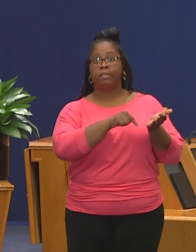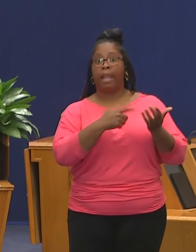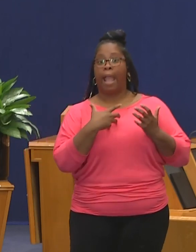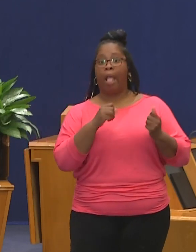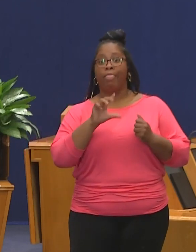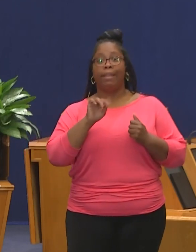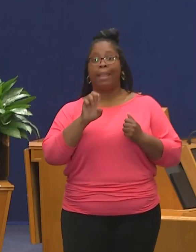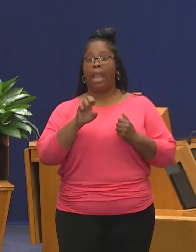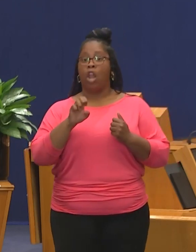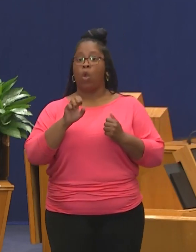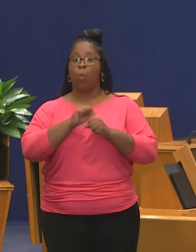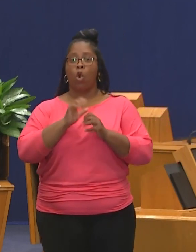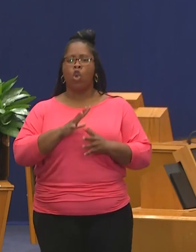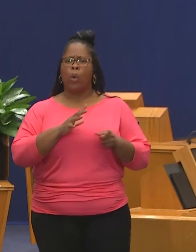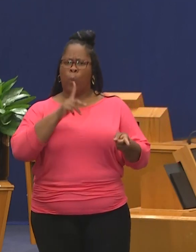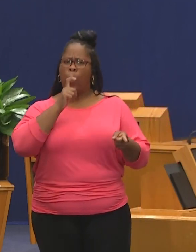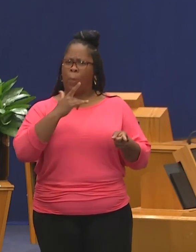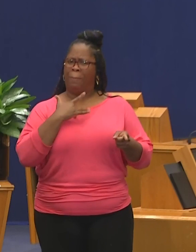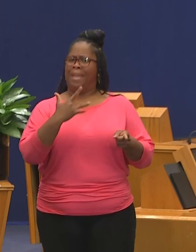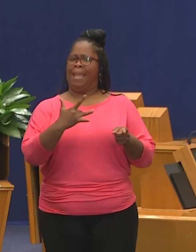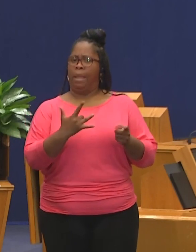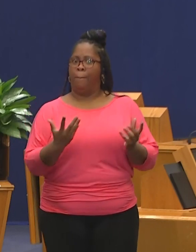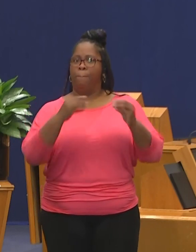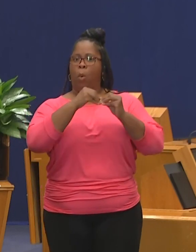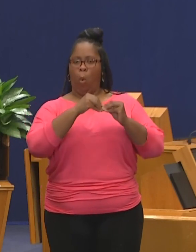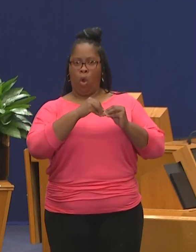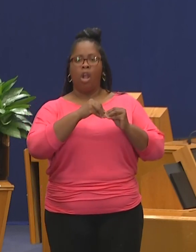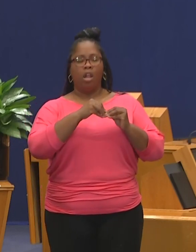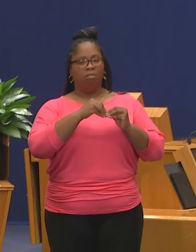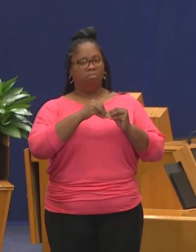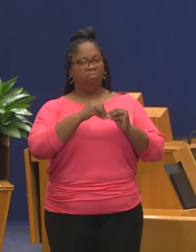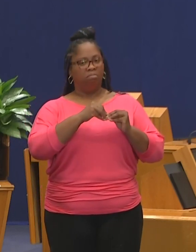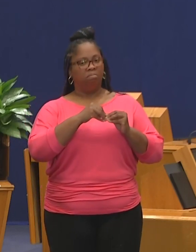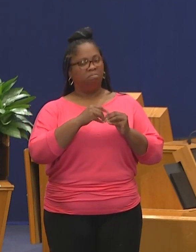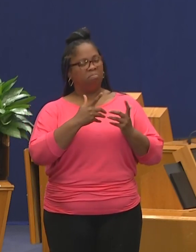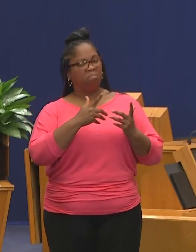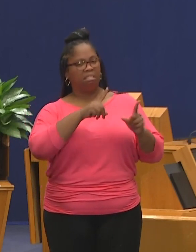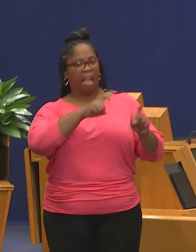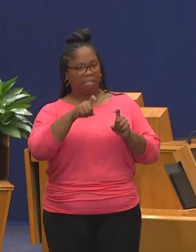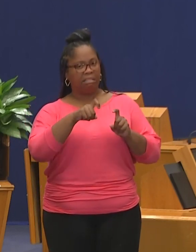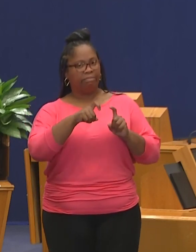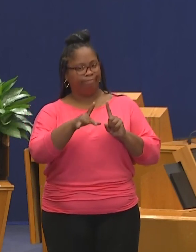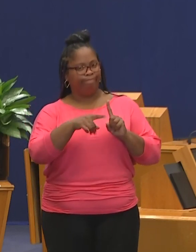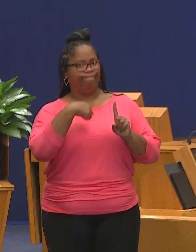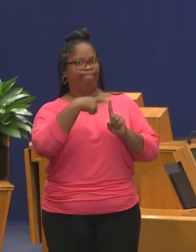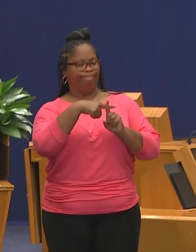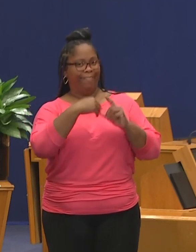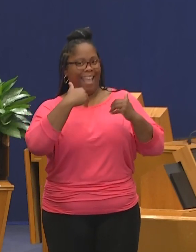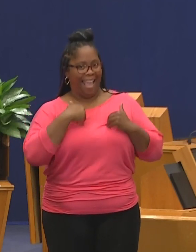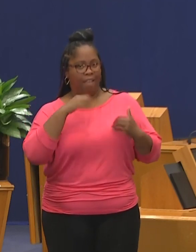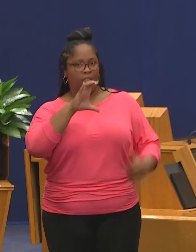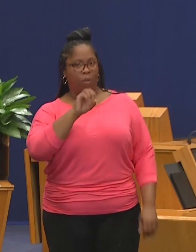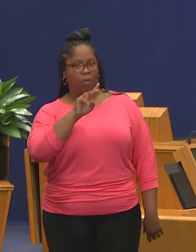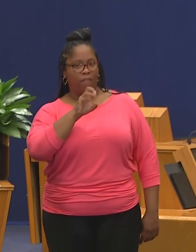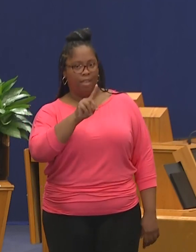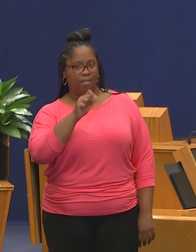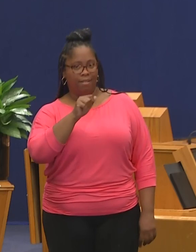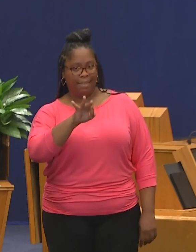NURSES ARE THE GROUP OF HEALTH CARE WORKERS MOST LIKELY AT THIS POINT TO HAVE TESTED POSITIVE